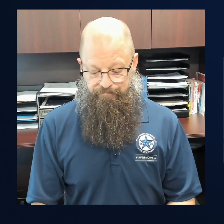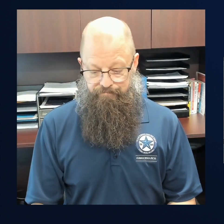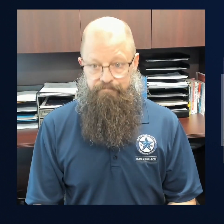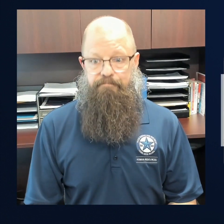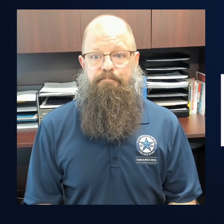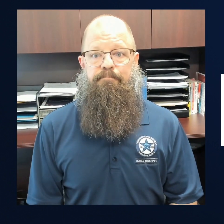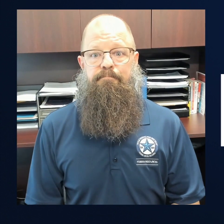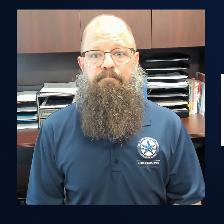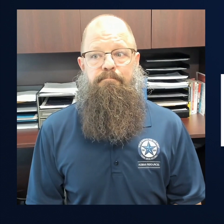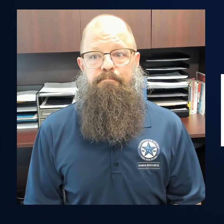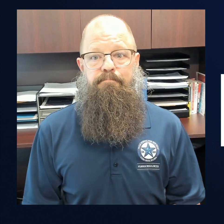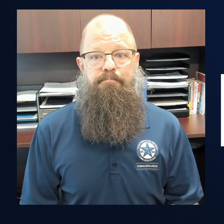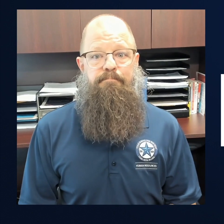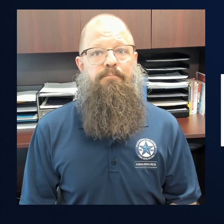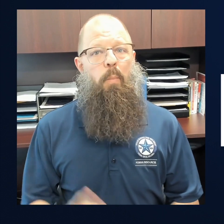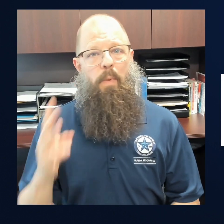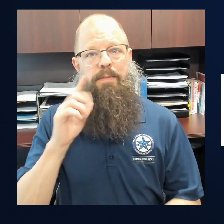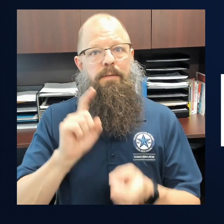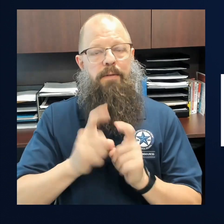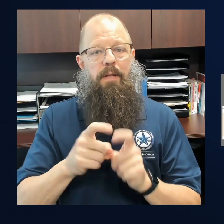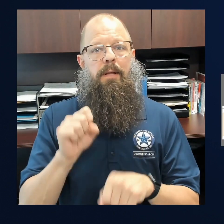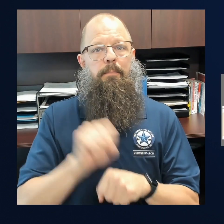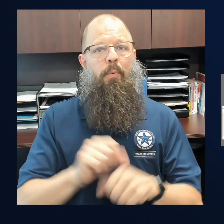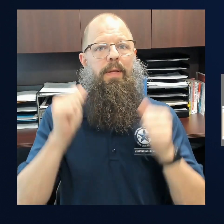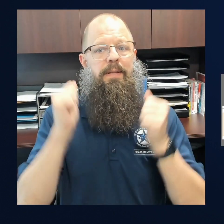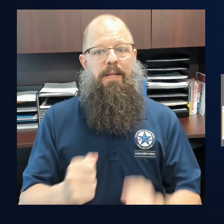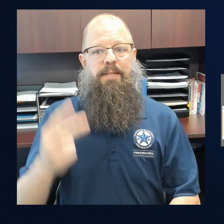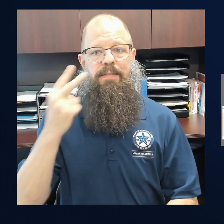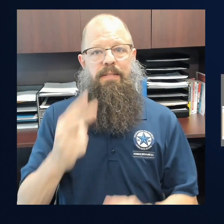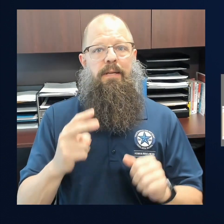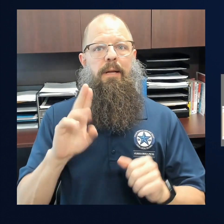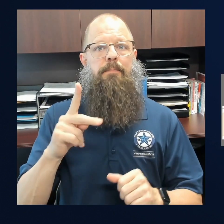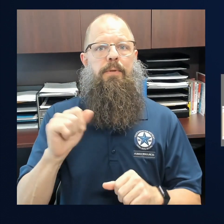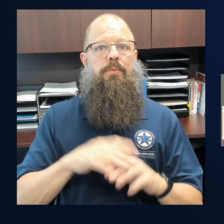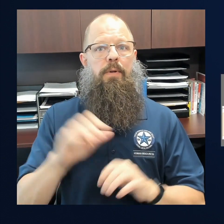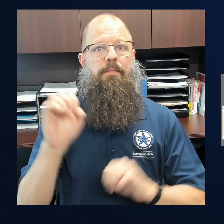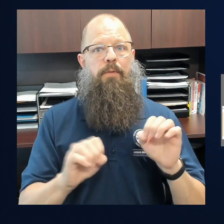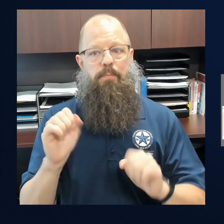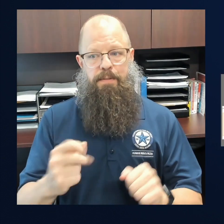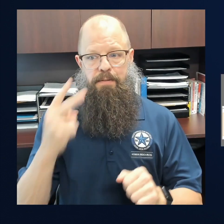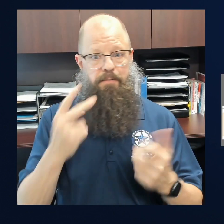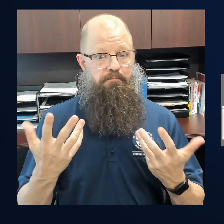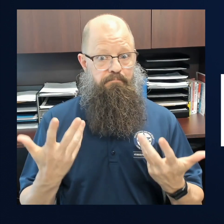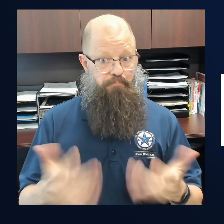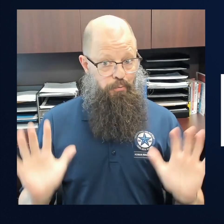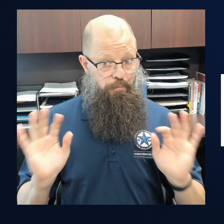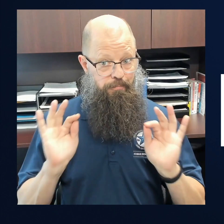and then select Done. Once you've changed that, the employee will then be able to see the